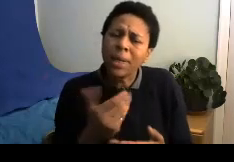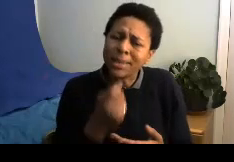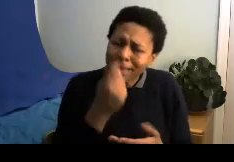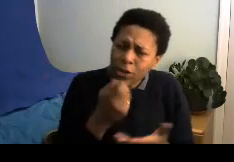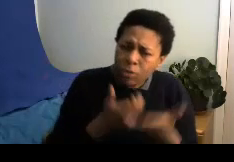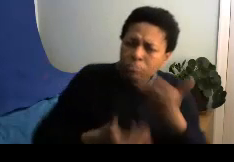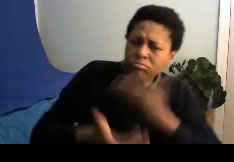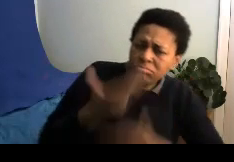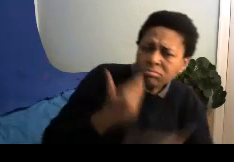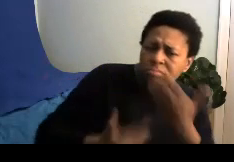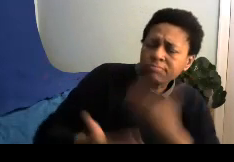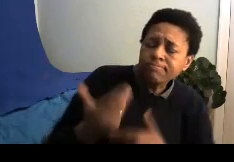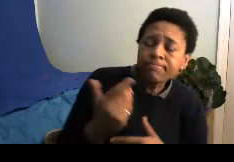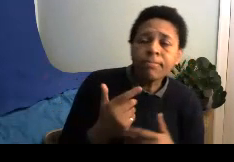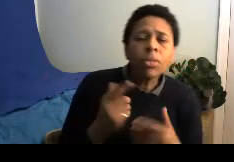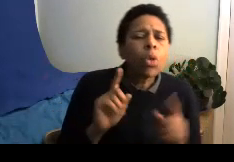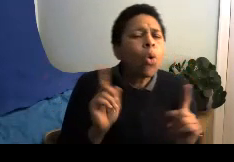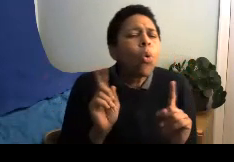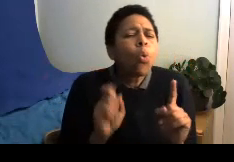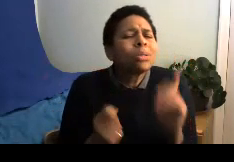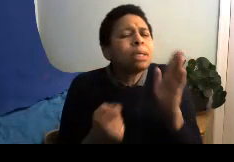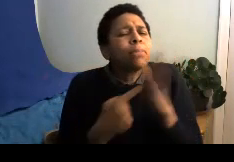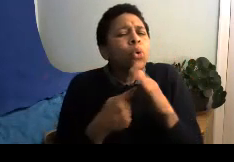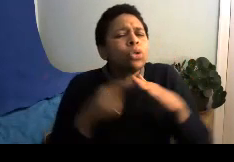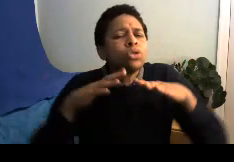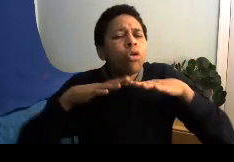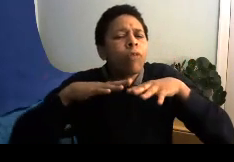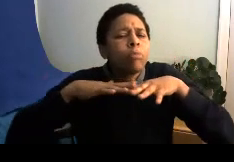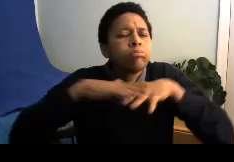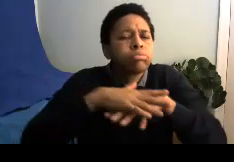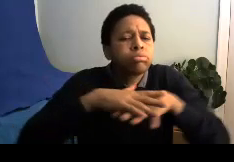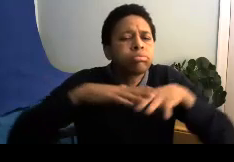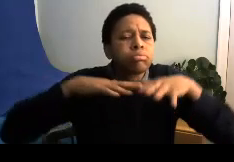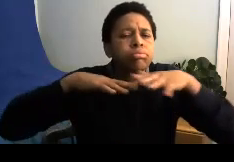importance of intersectionality, um, for you as a writer?